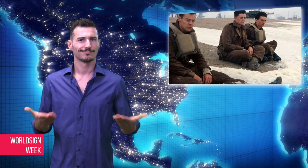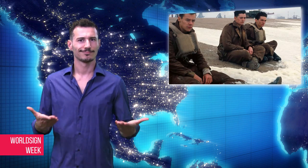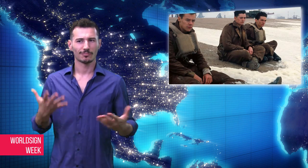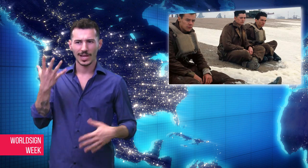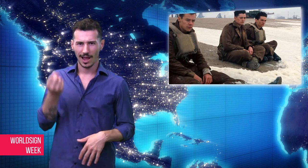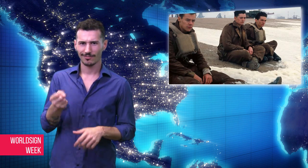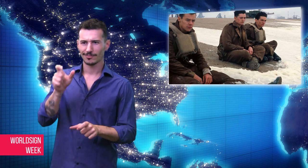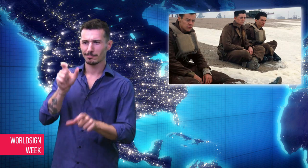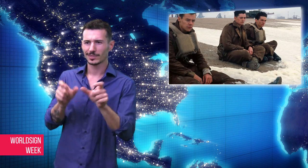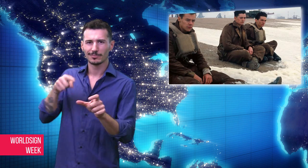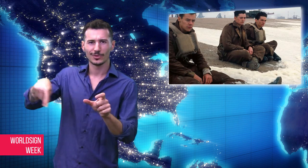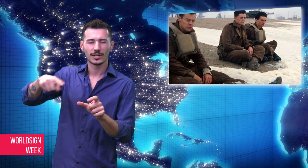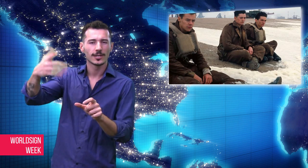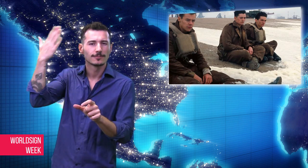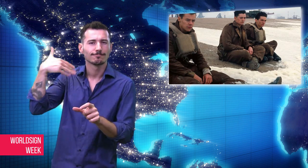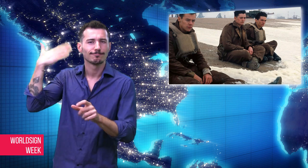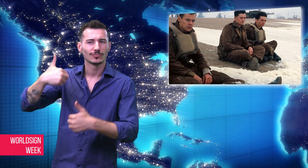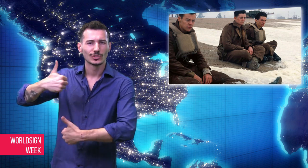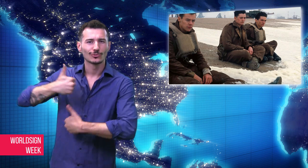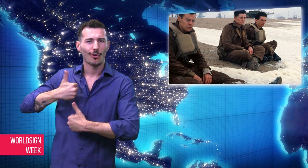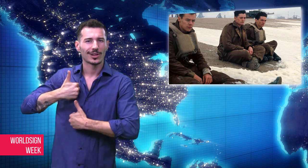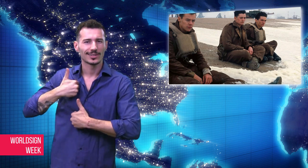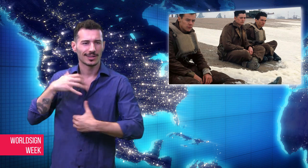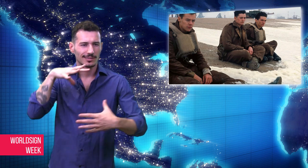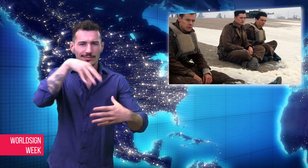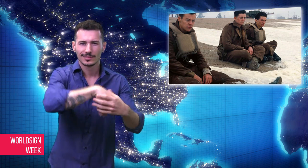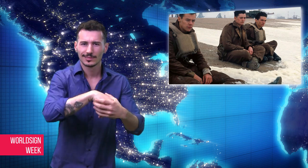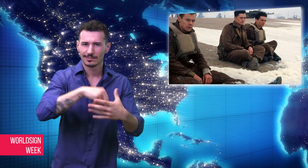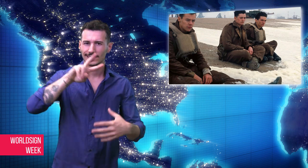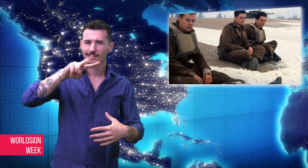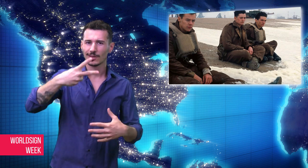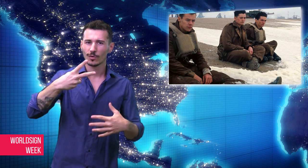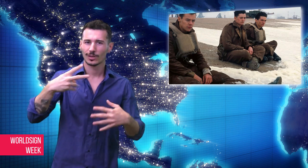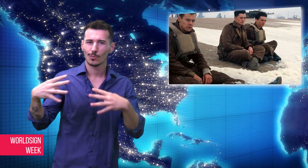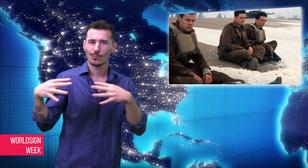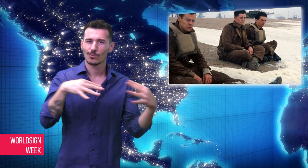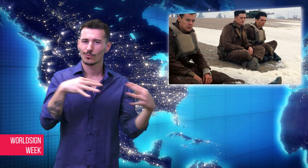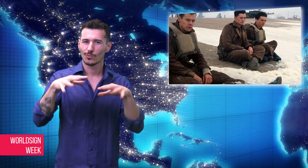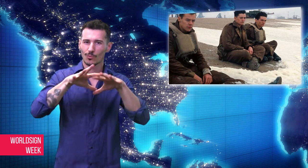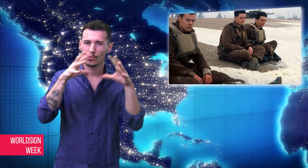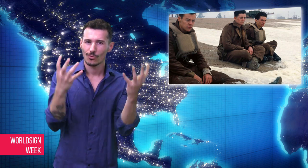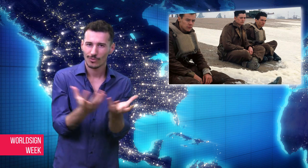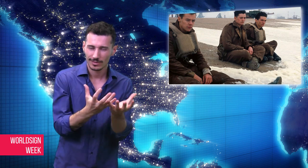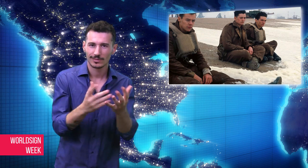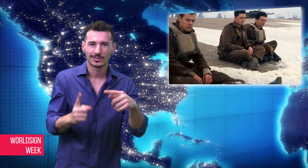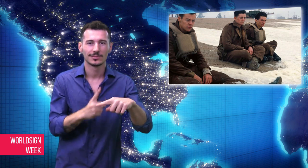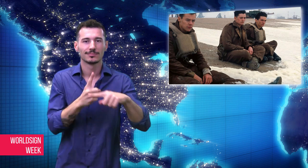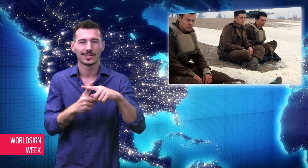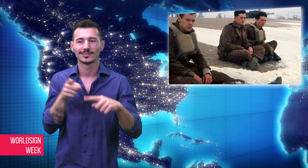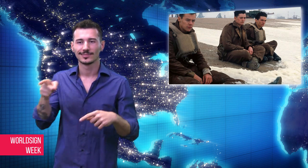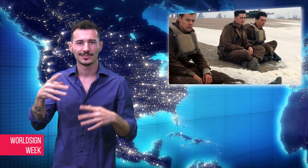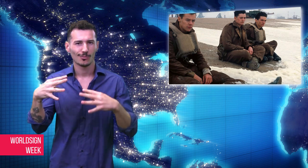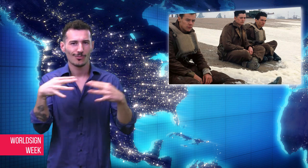Veterans who survived World War II and were at Dunkirk watched the film and